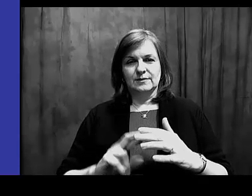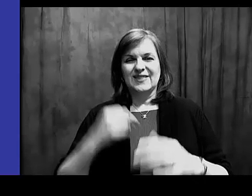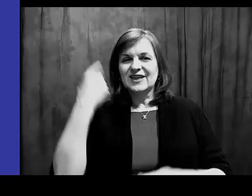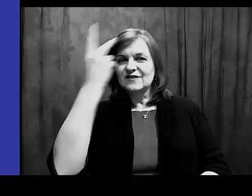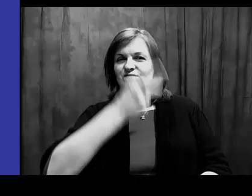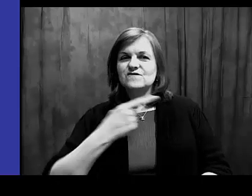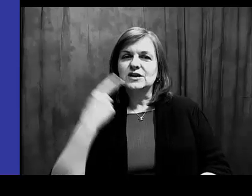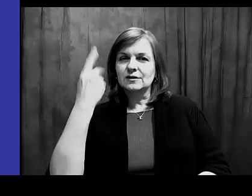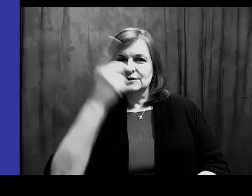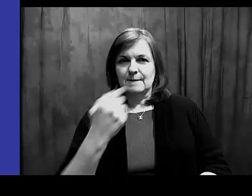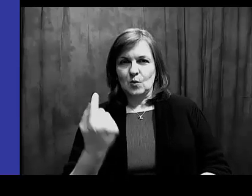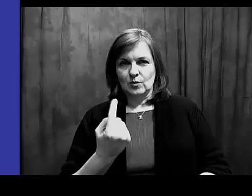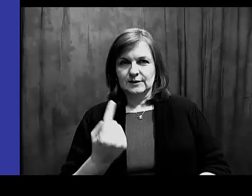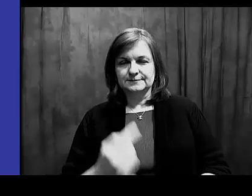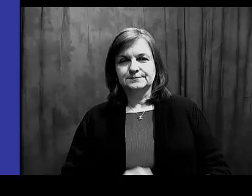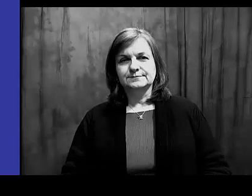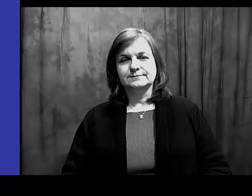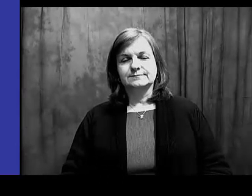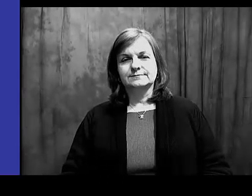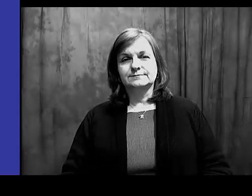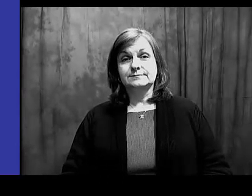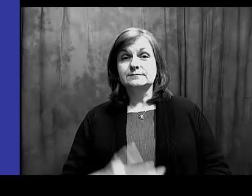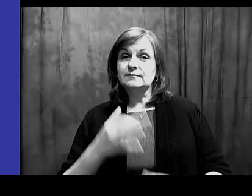ratio for the phenotypic